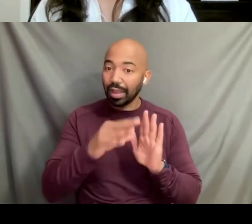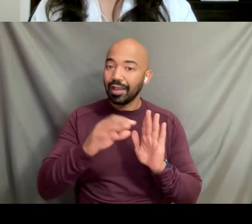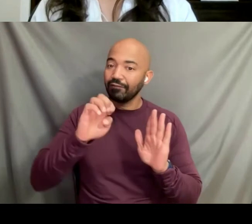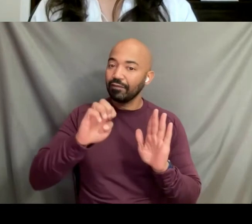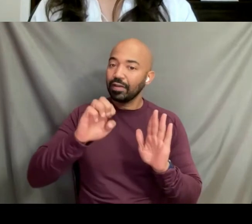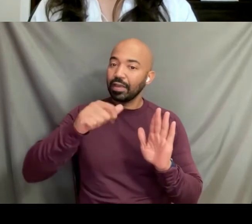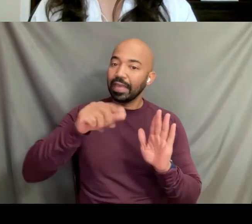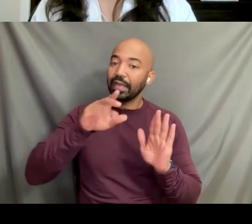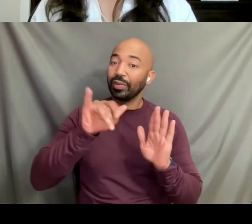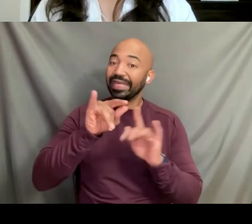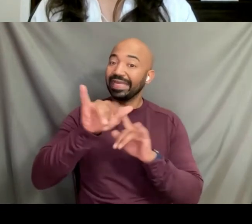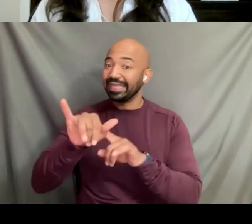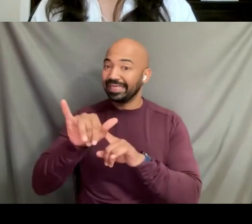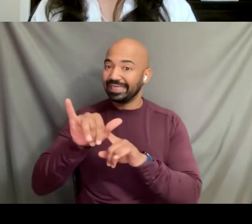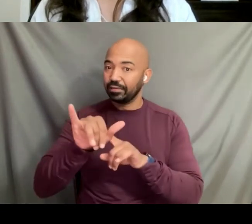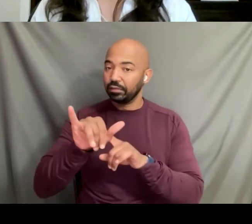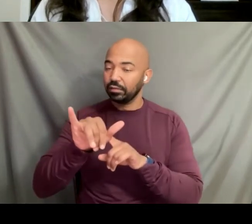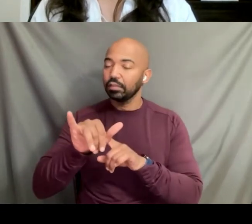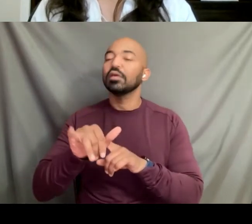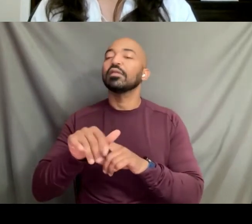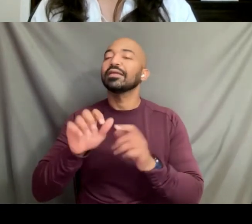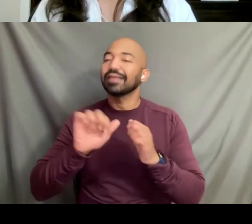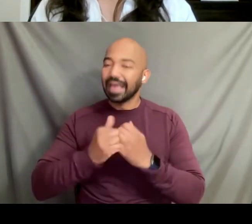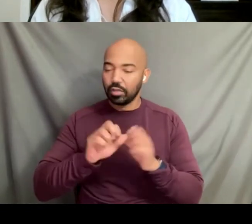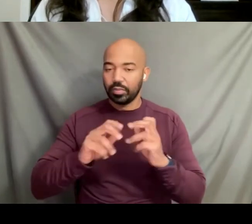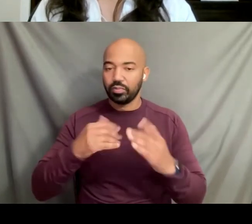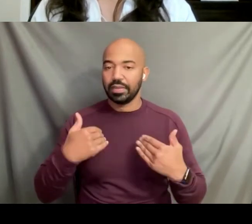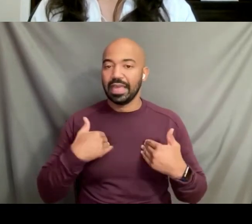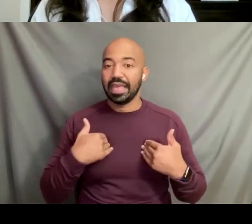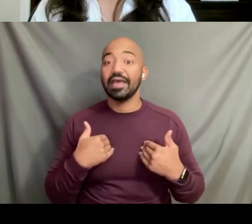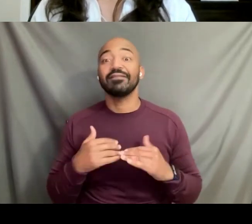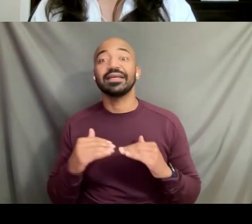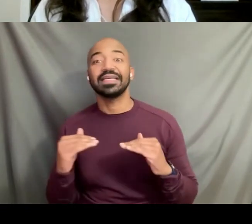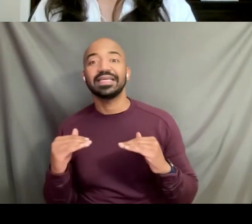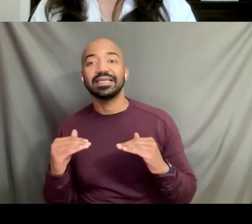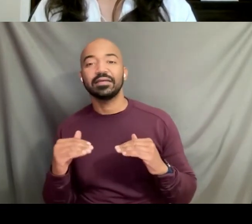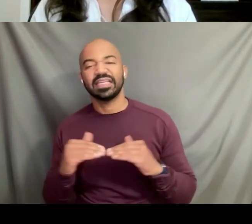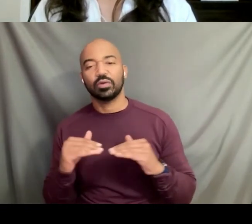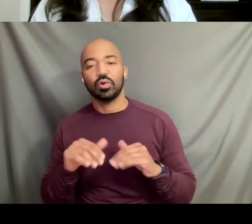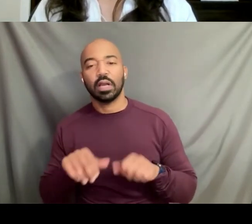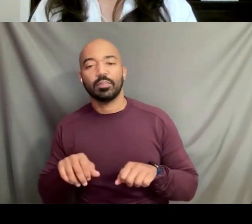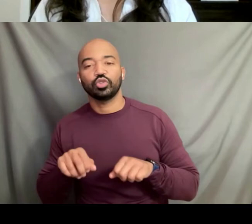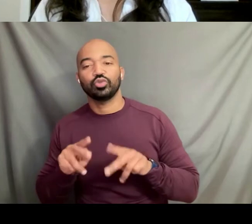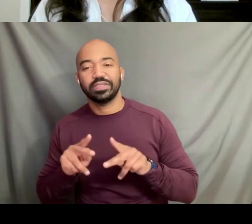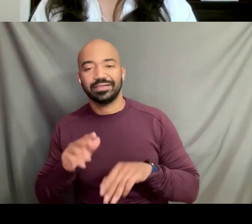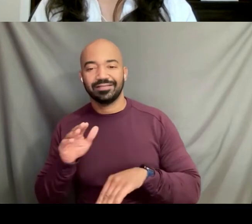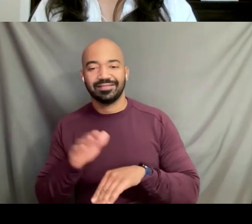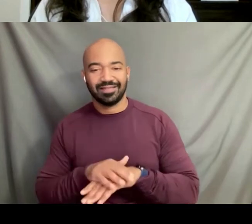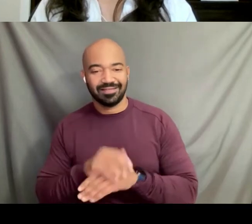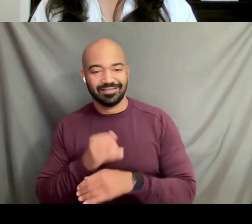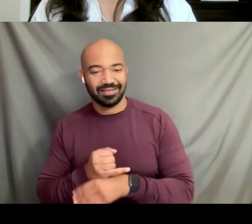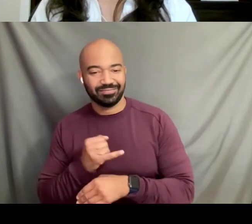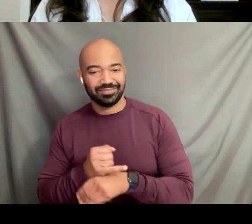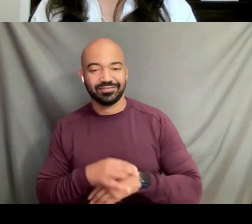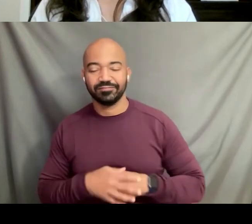gives access to equal opportunities on campus. Studying abroad is not just to acquire education,